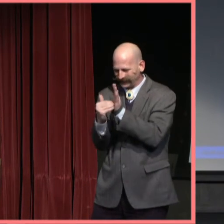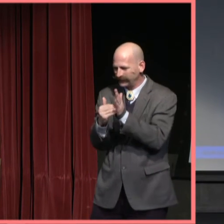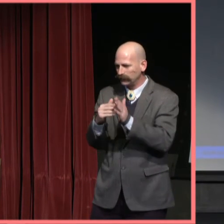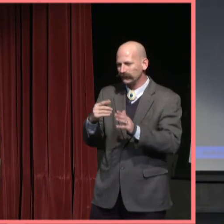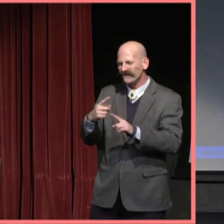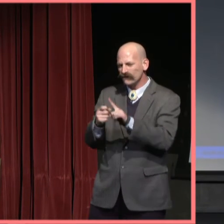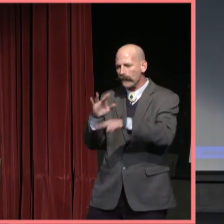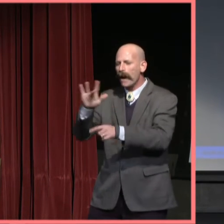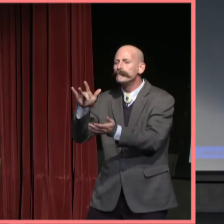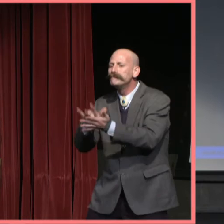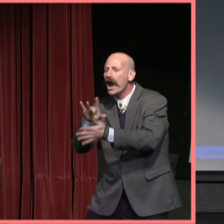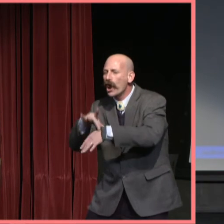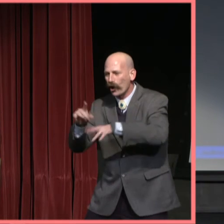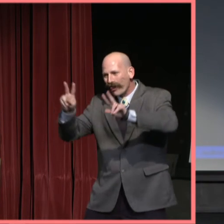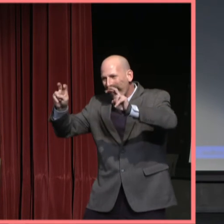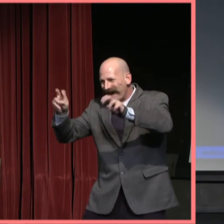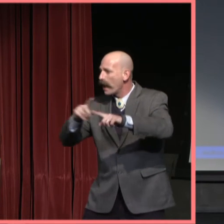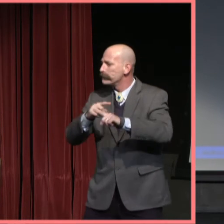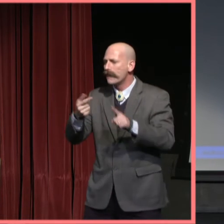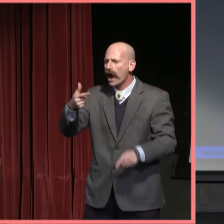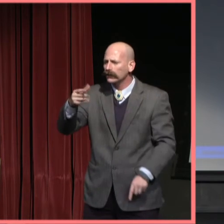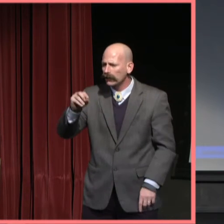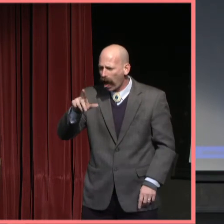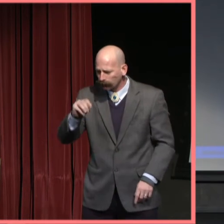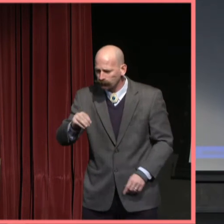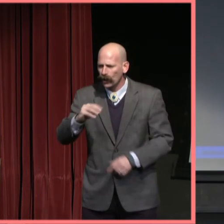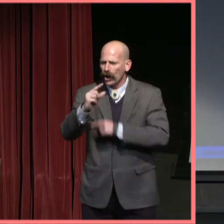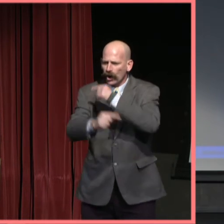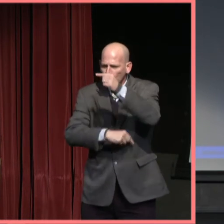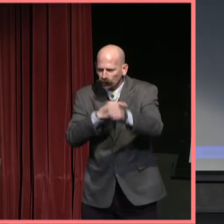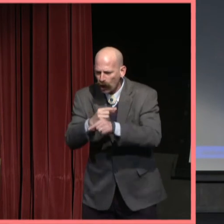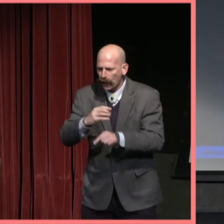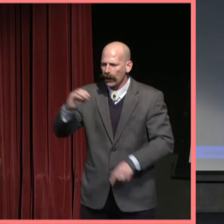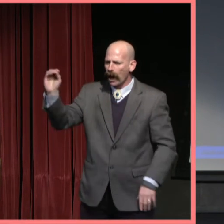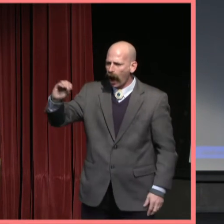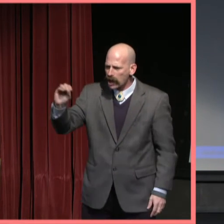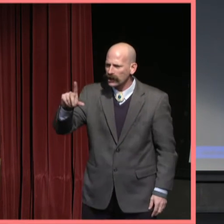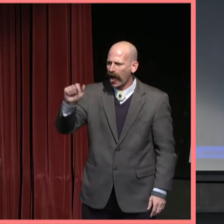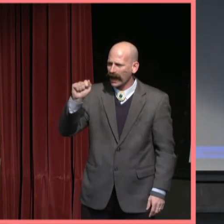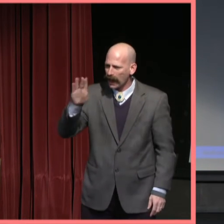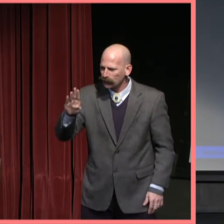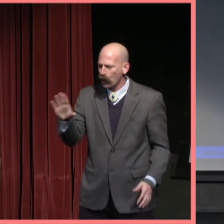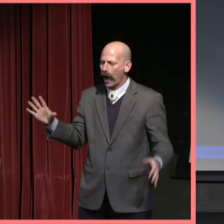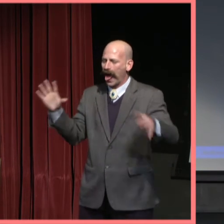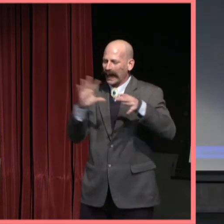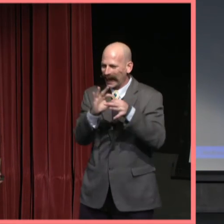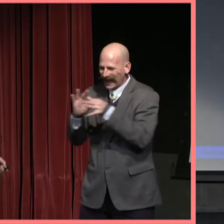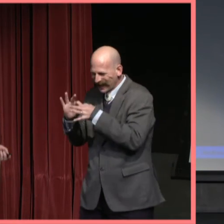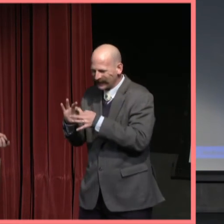for Global Oxygen Laboratories Link Ultraprecise Measurements.